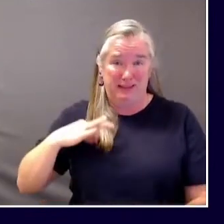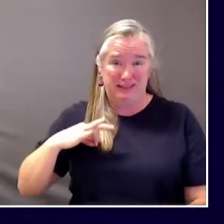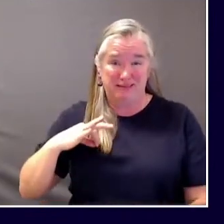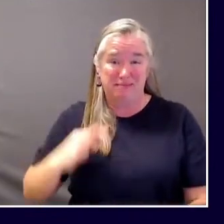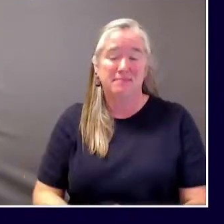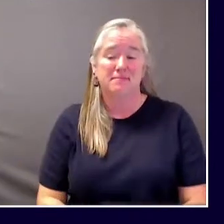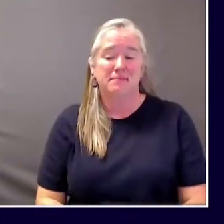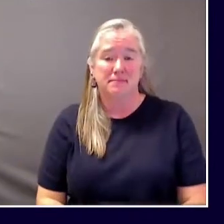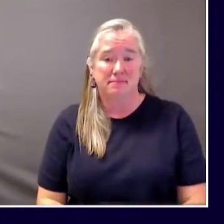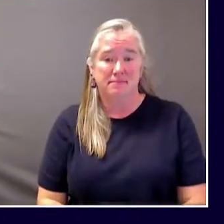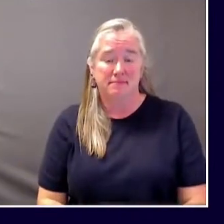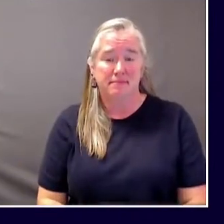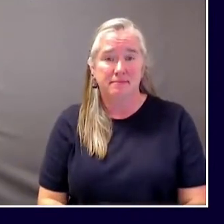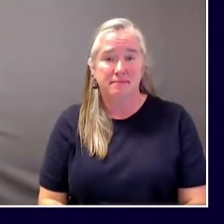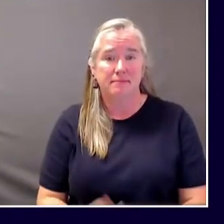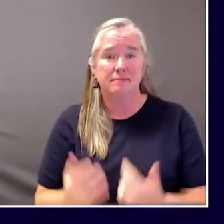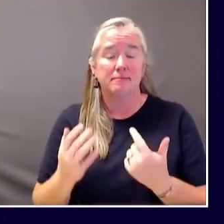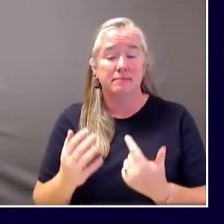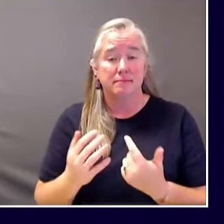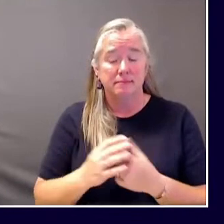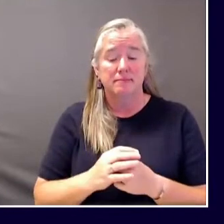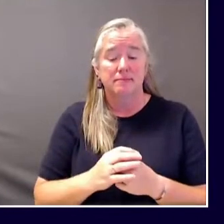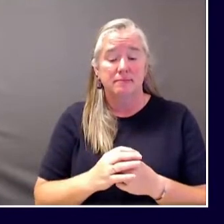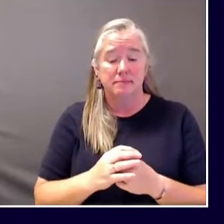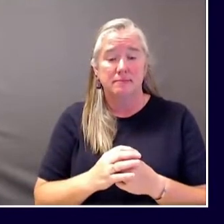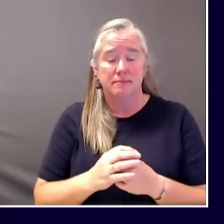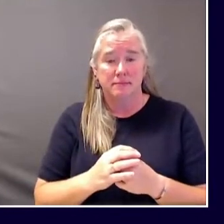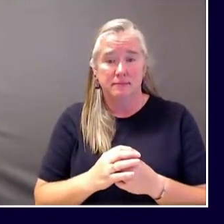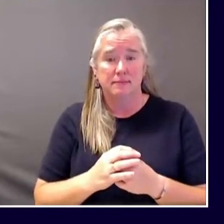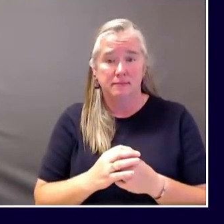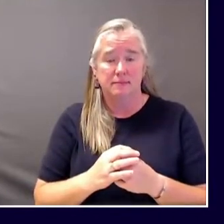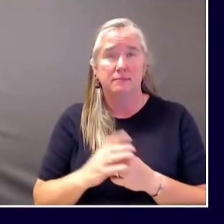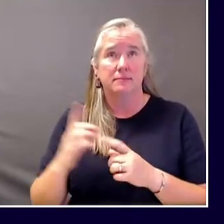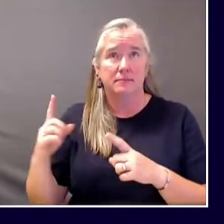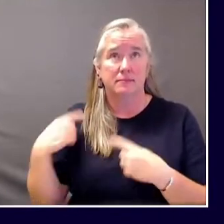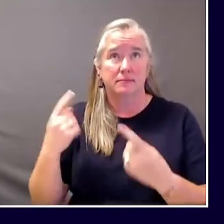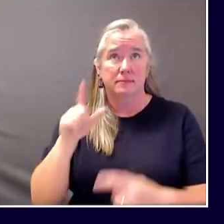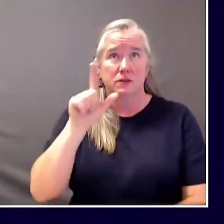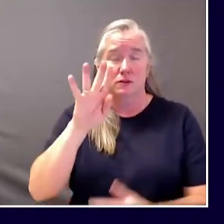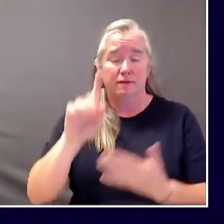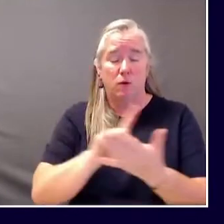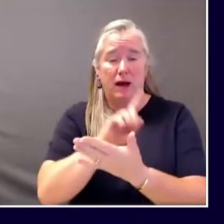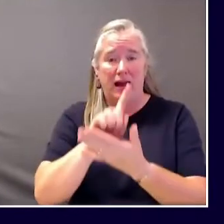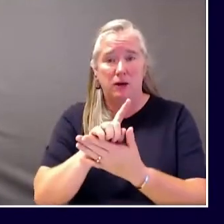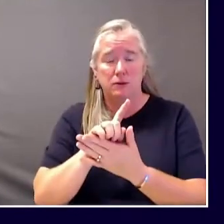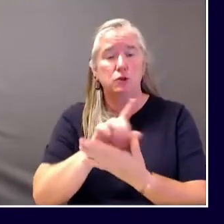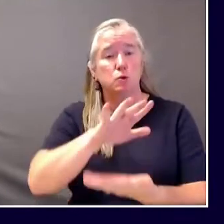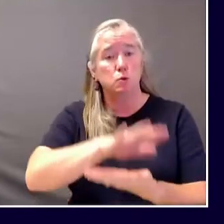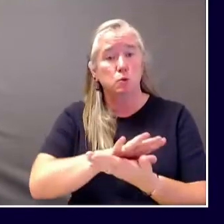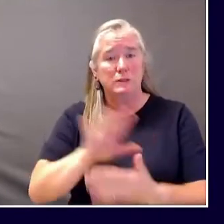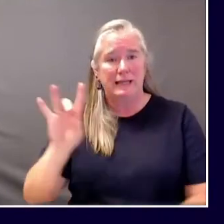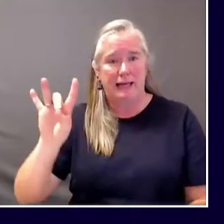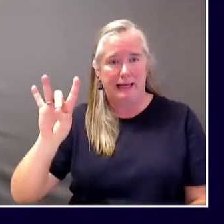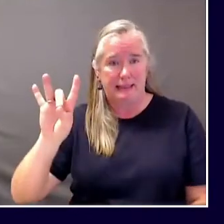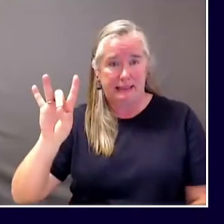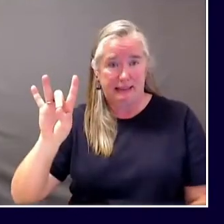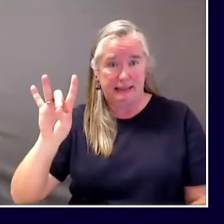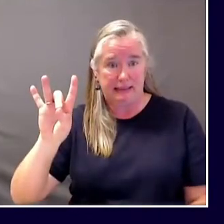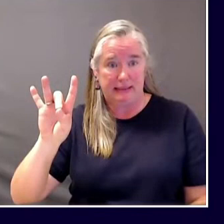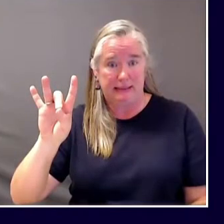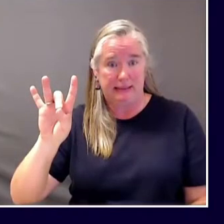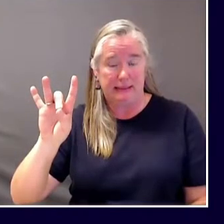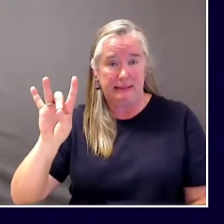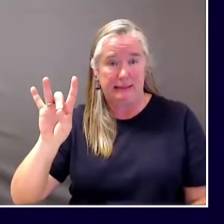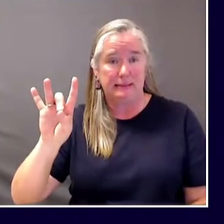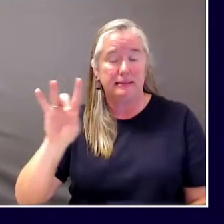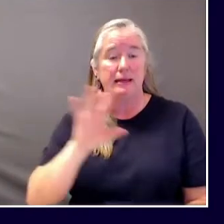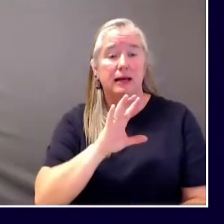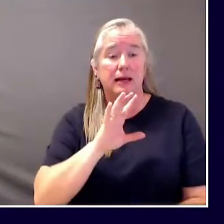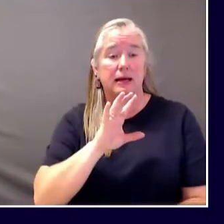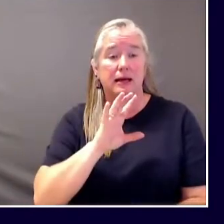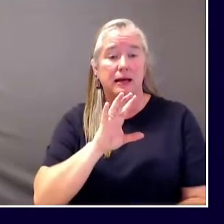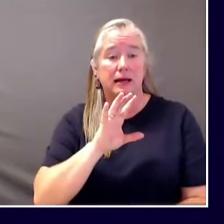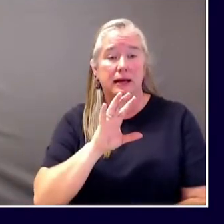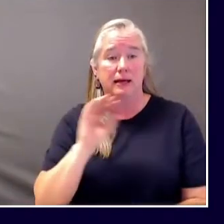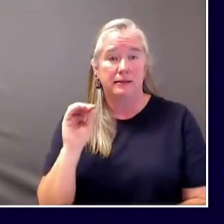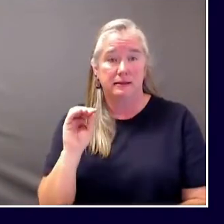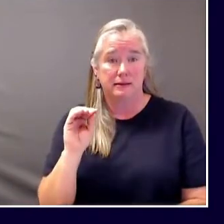I mention that of the new cases